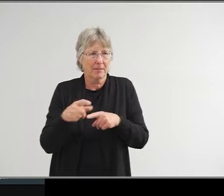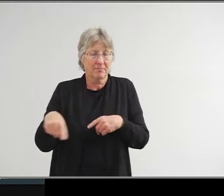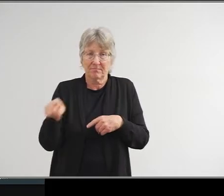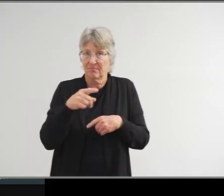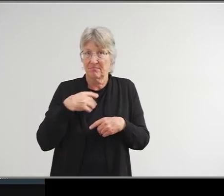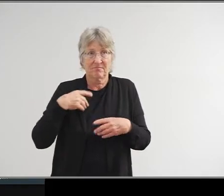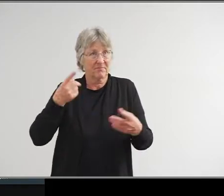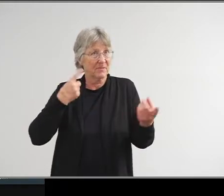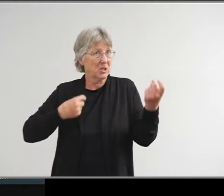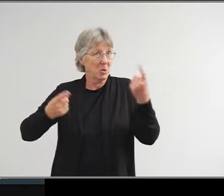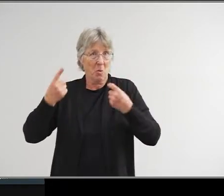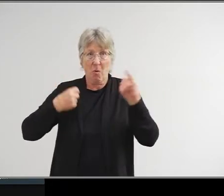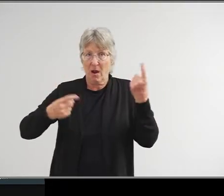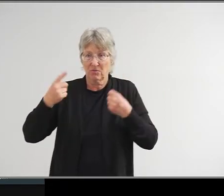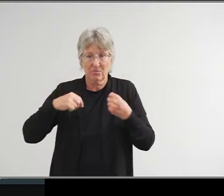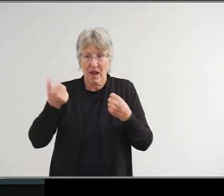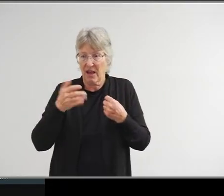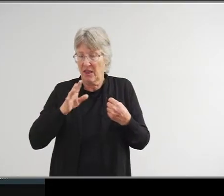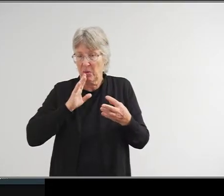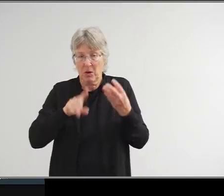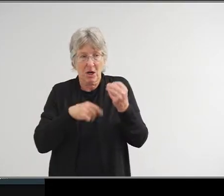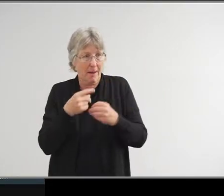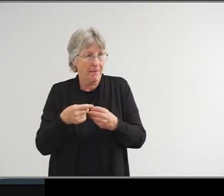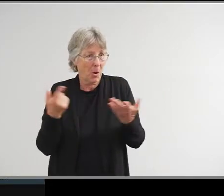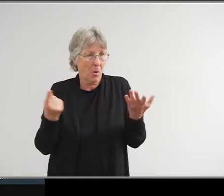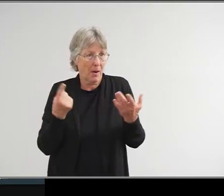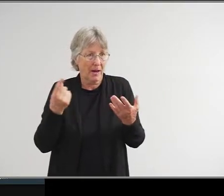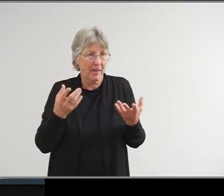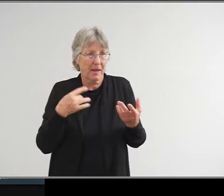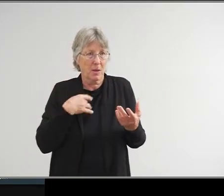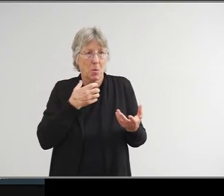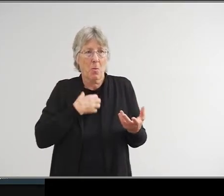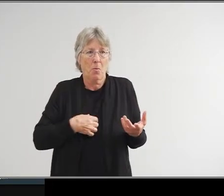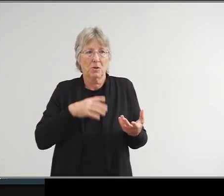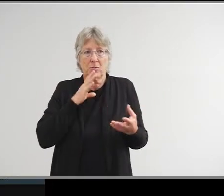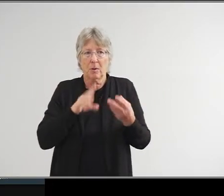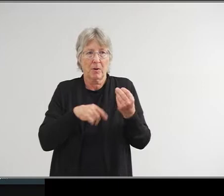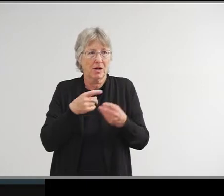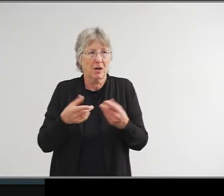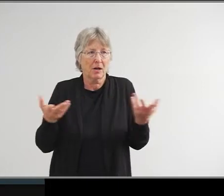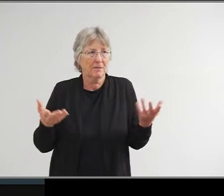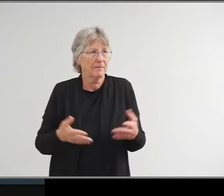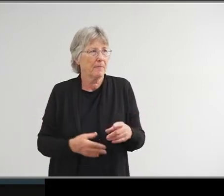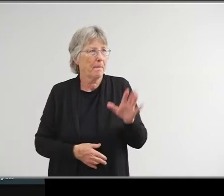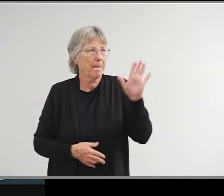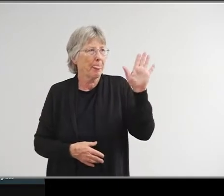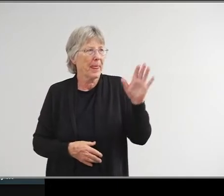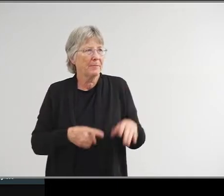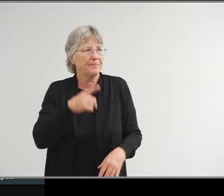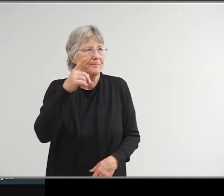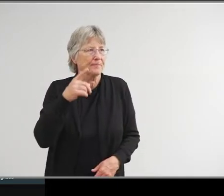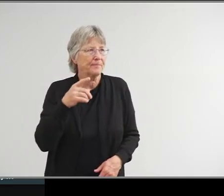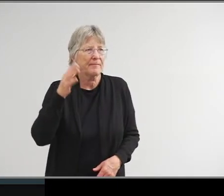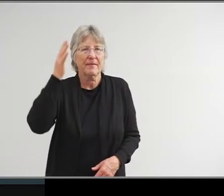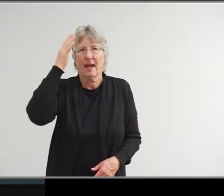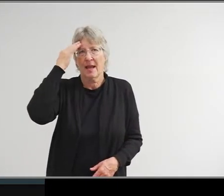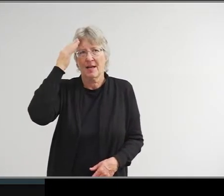about anything we've said or anything that you wish we would have said. Well, I know Dr. Benitez has a question